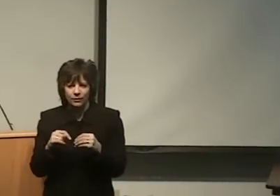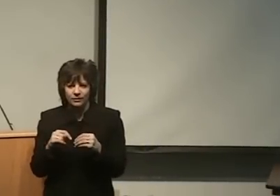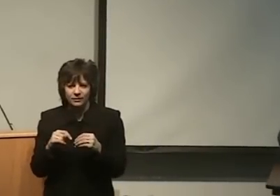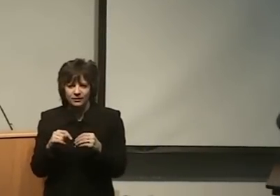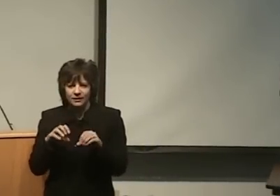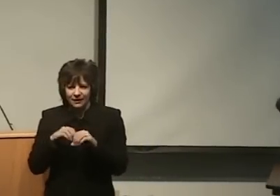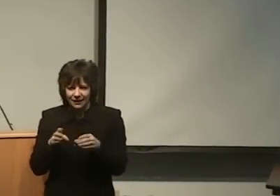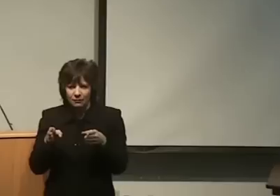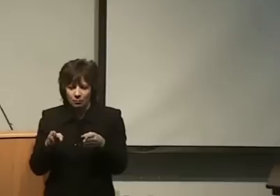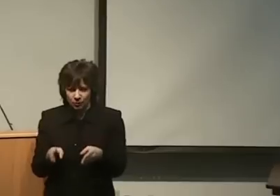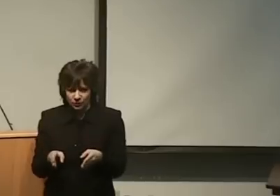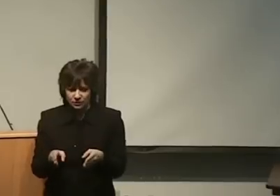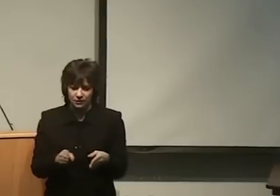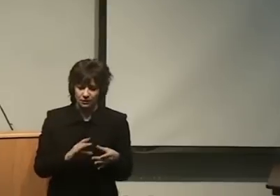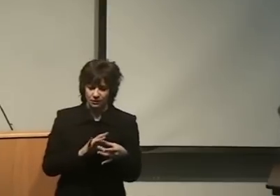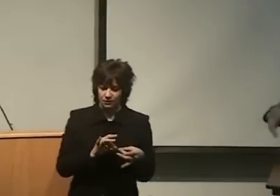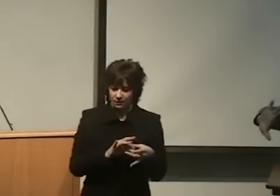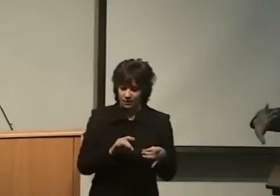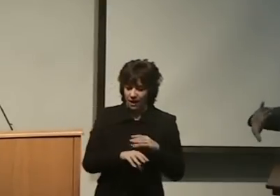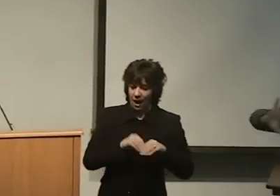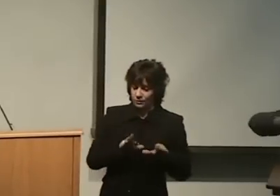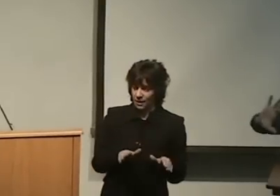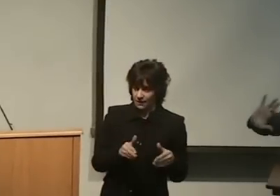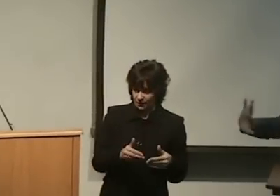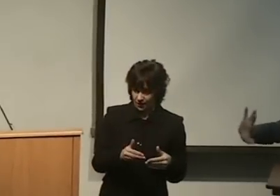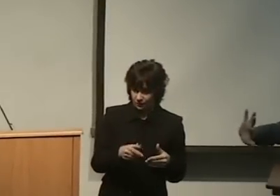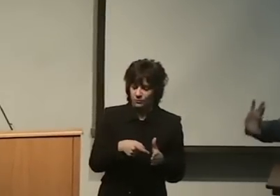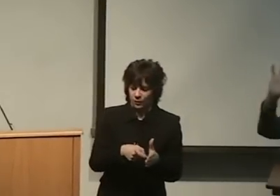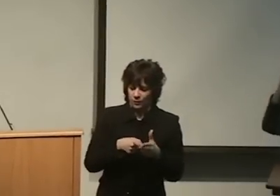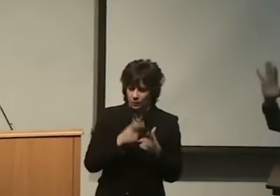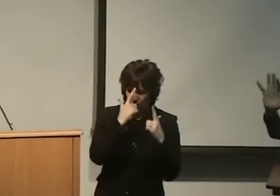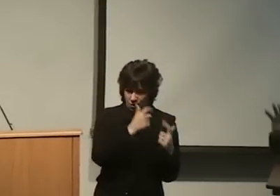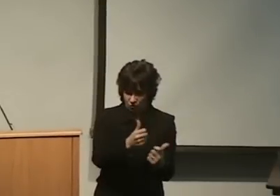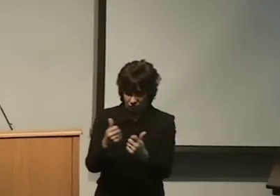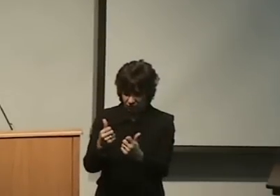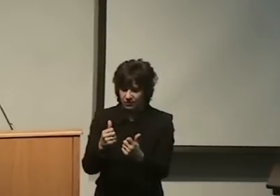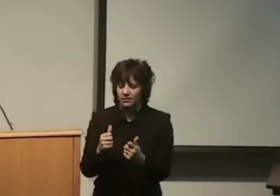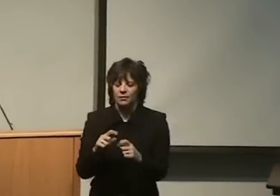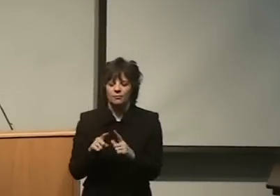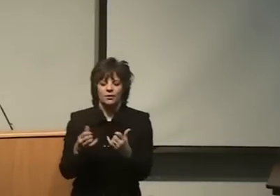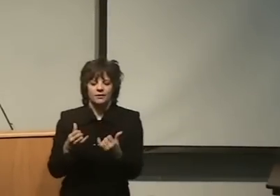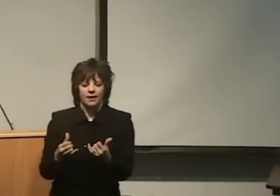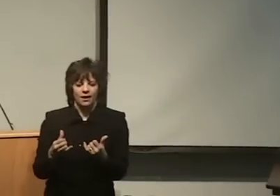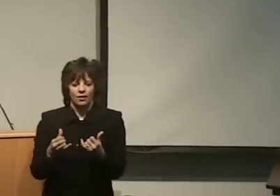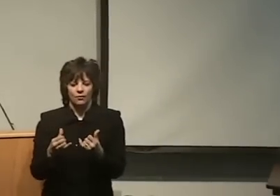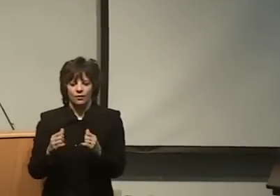that happens outside of the class that you will have to do. And now I've opened the email channel and, oh by the way,